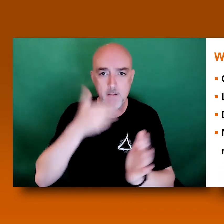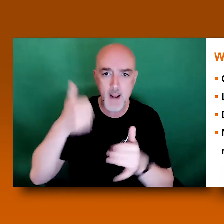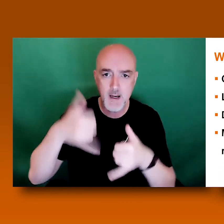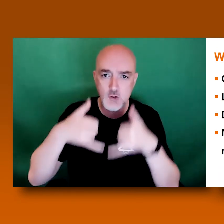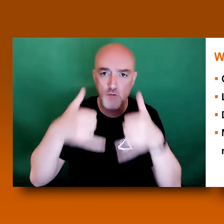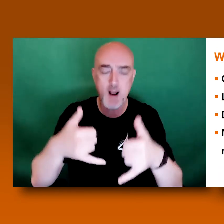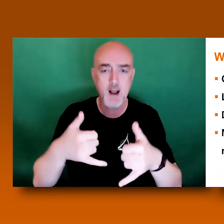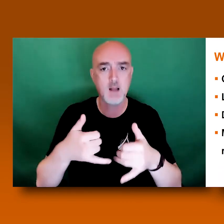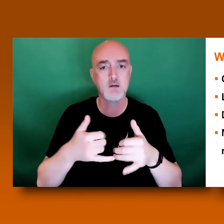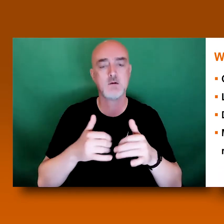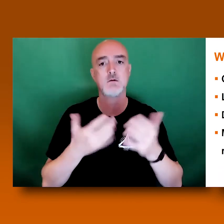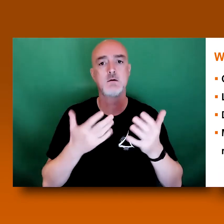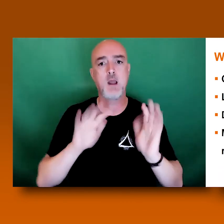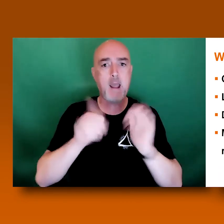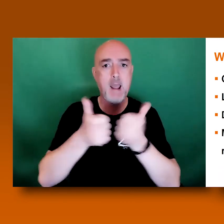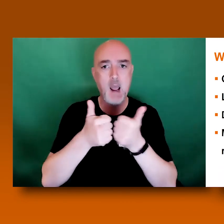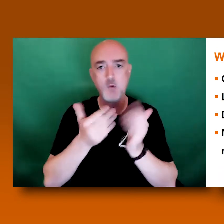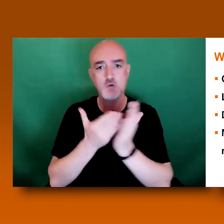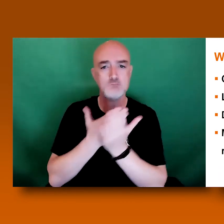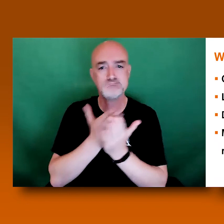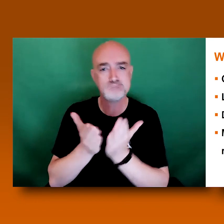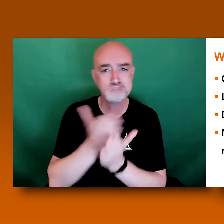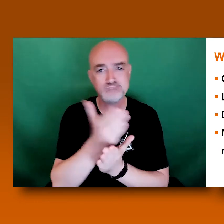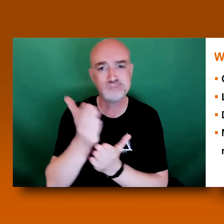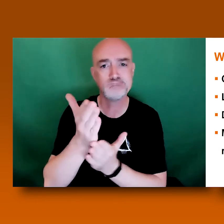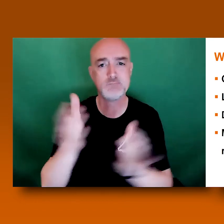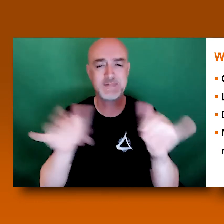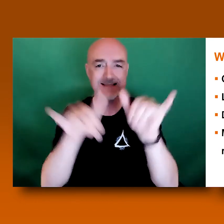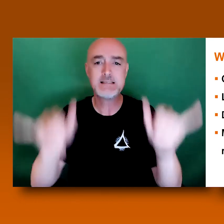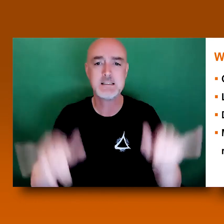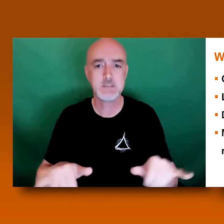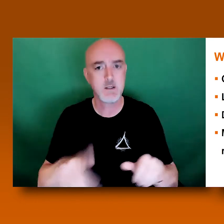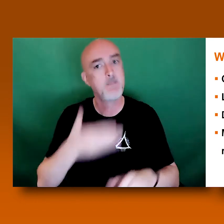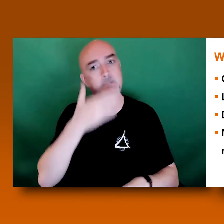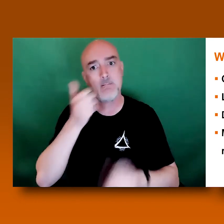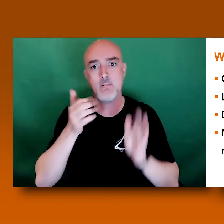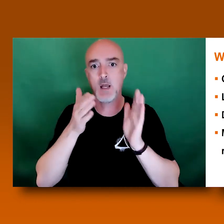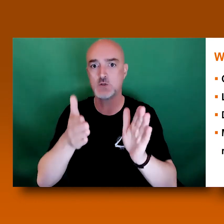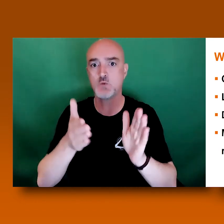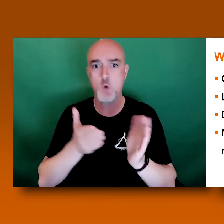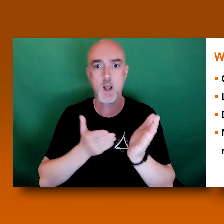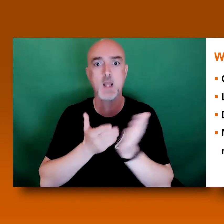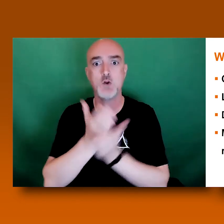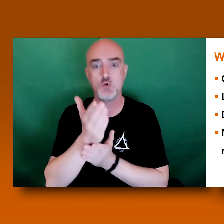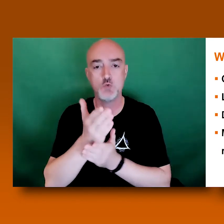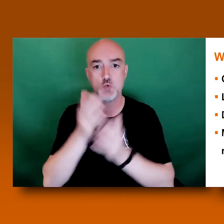It would help you in how you can write grants. It will help you navigate the system